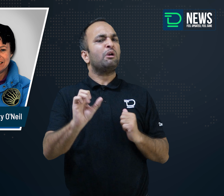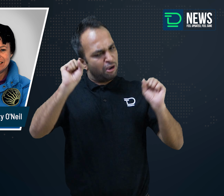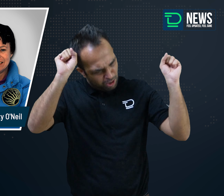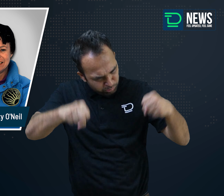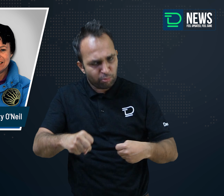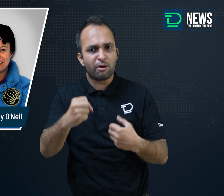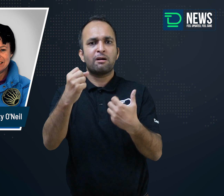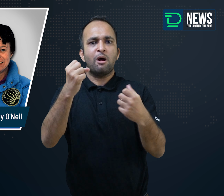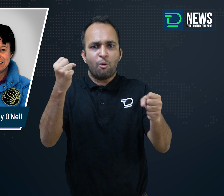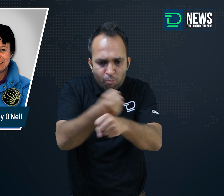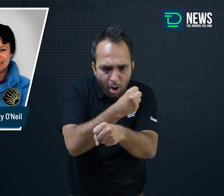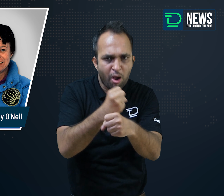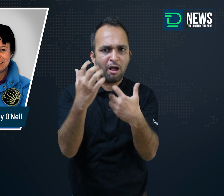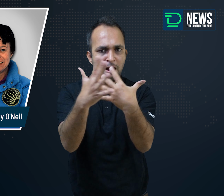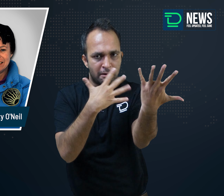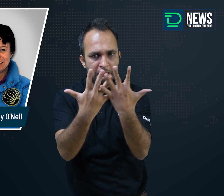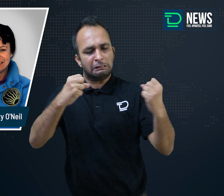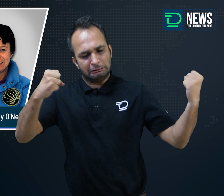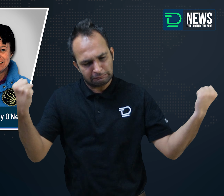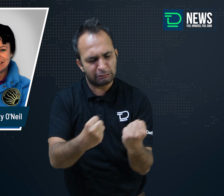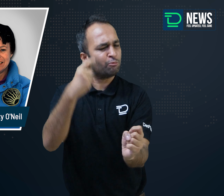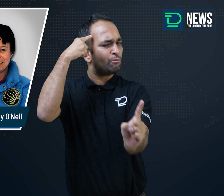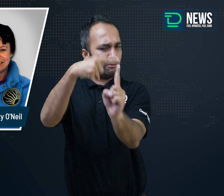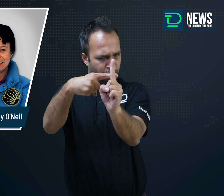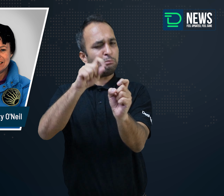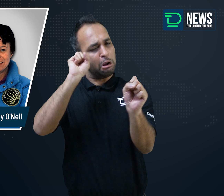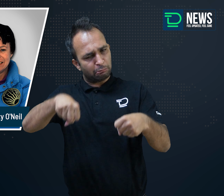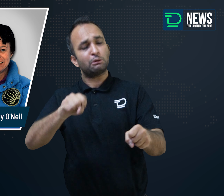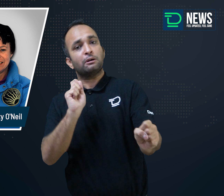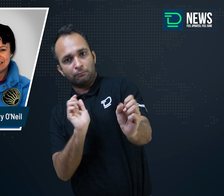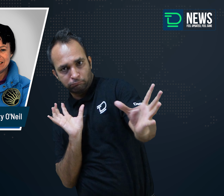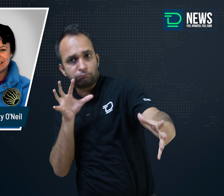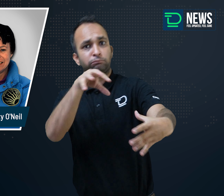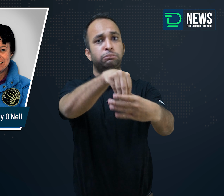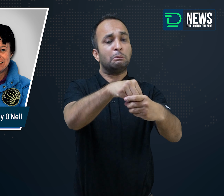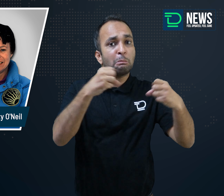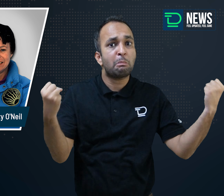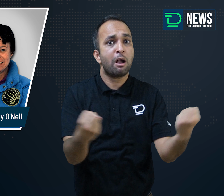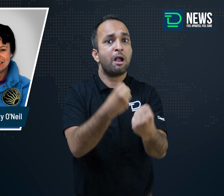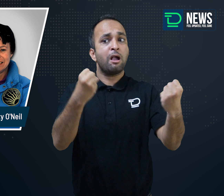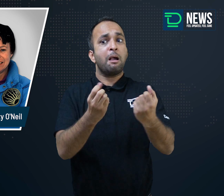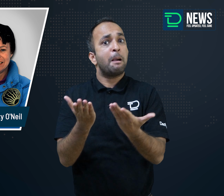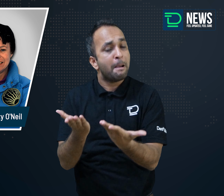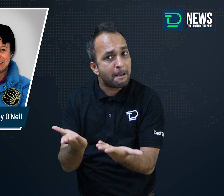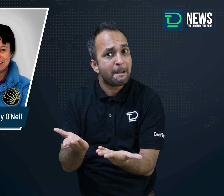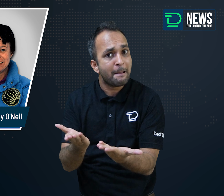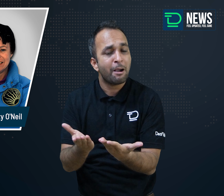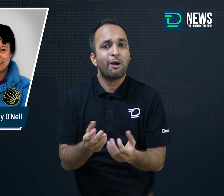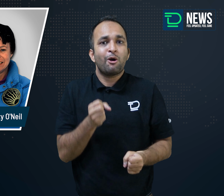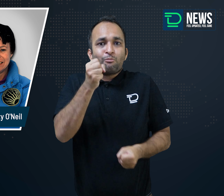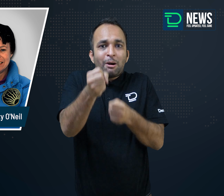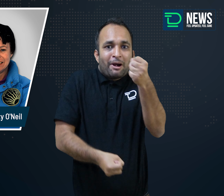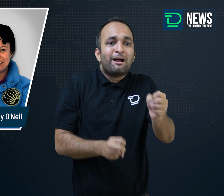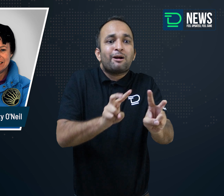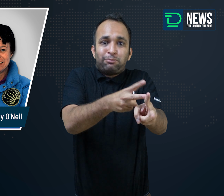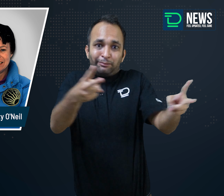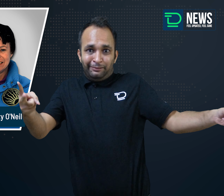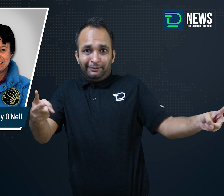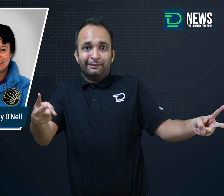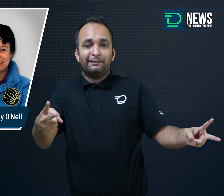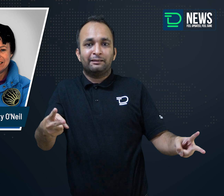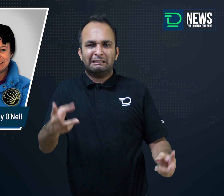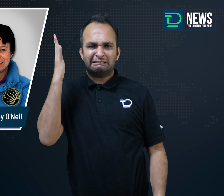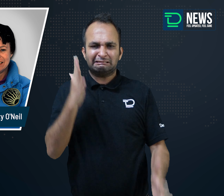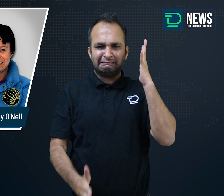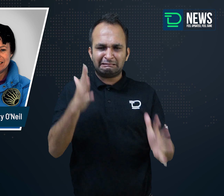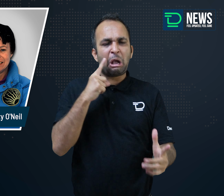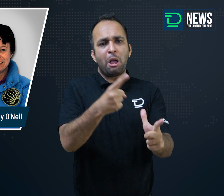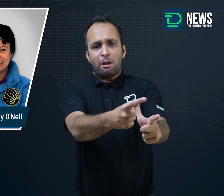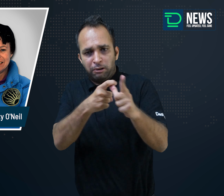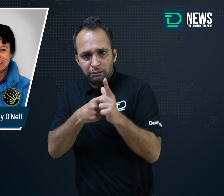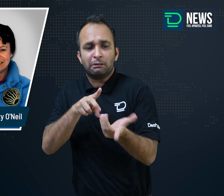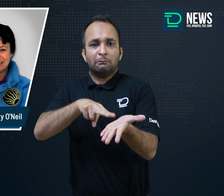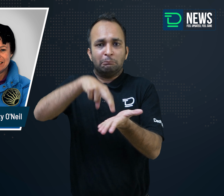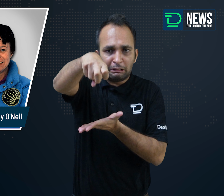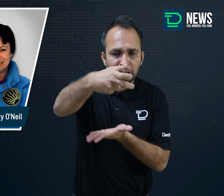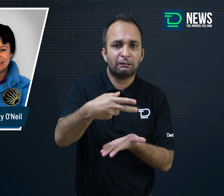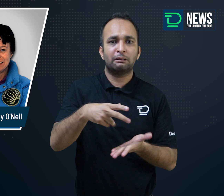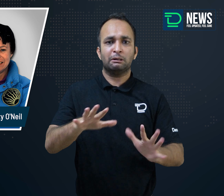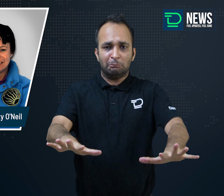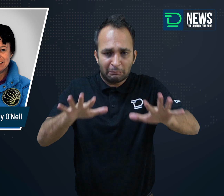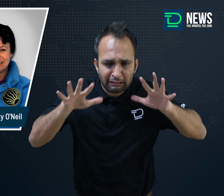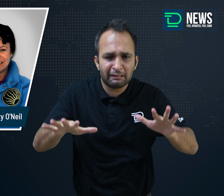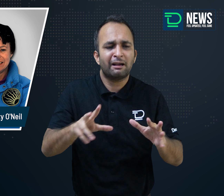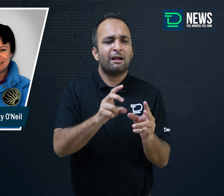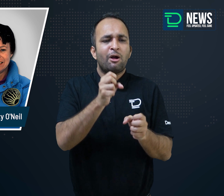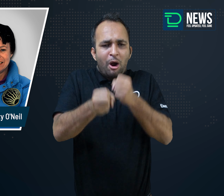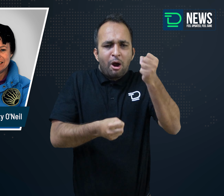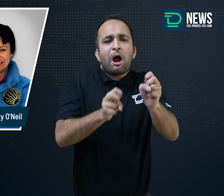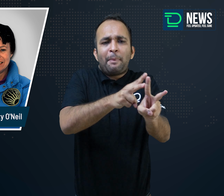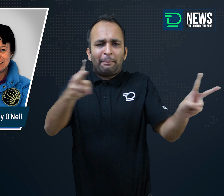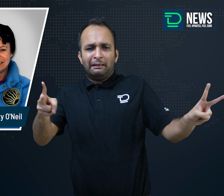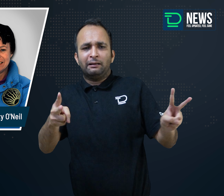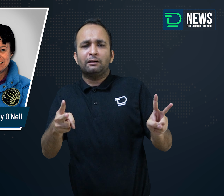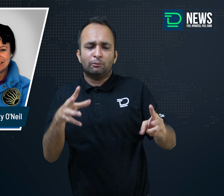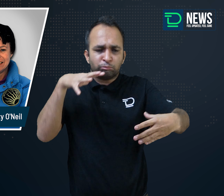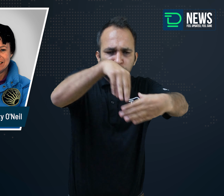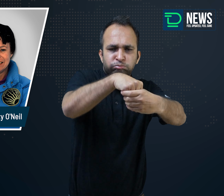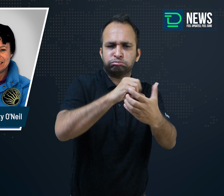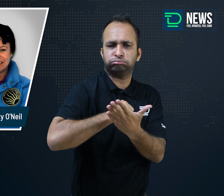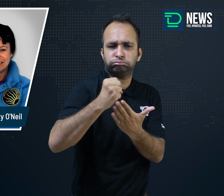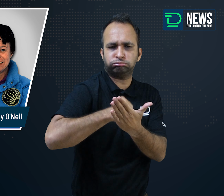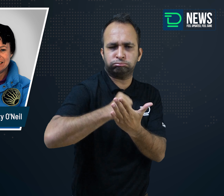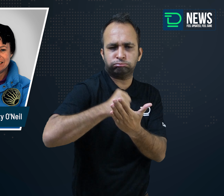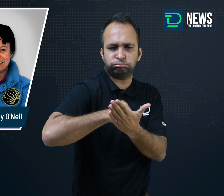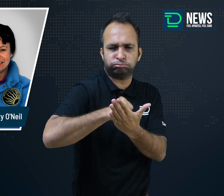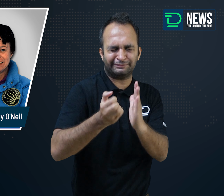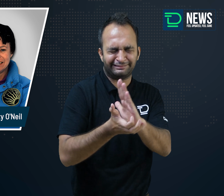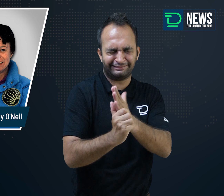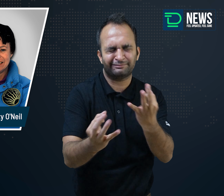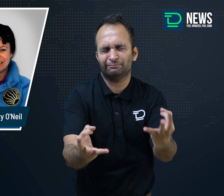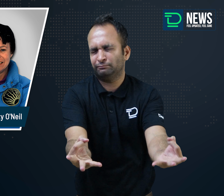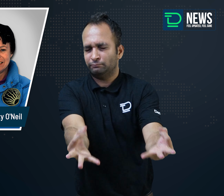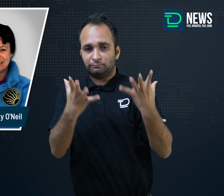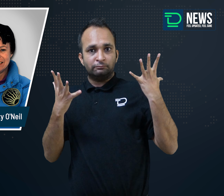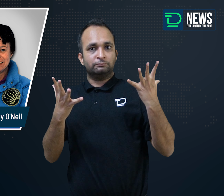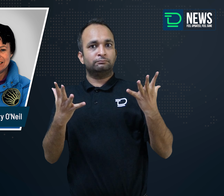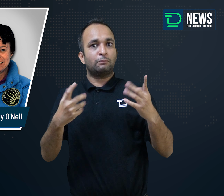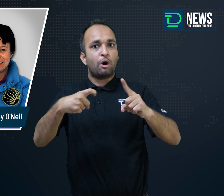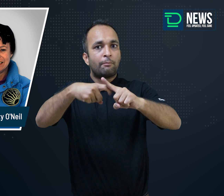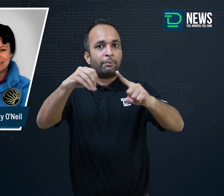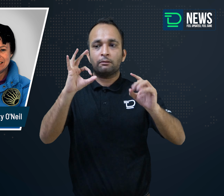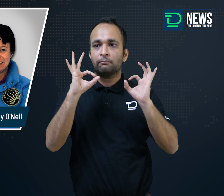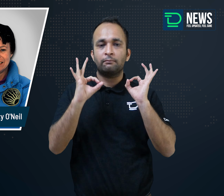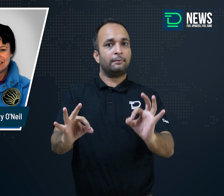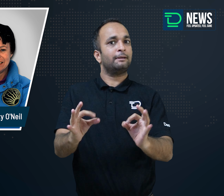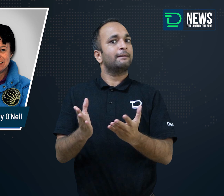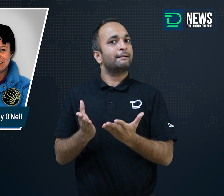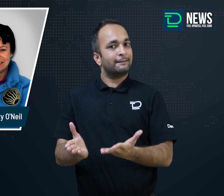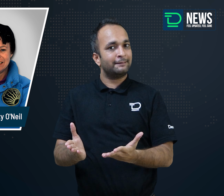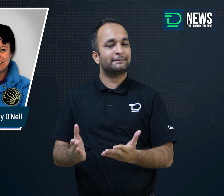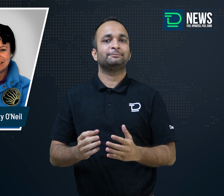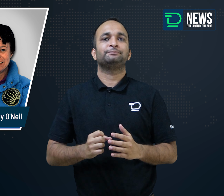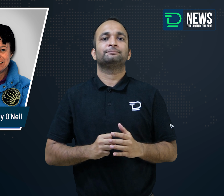But she never failed. Neil started practicing athletics and became a professional.